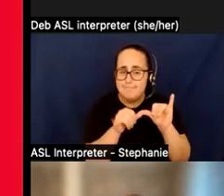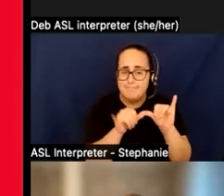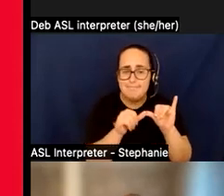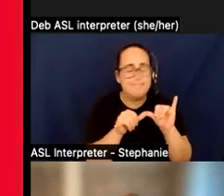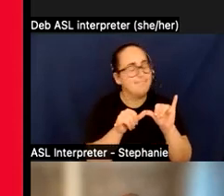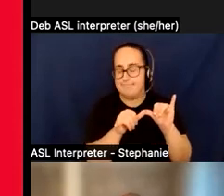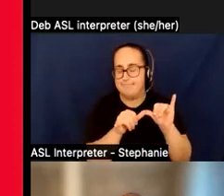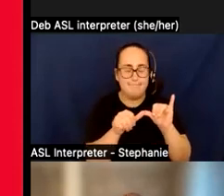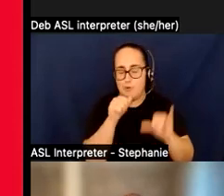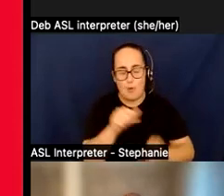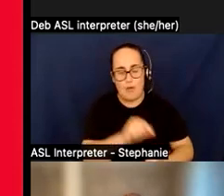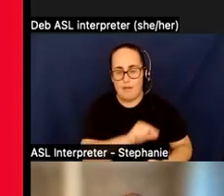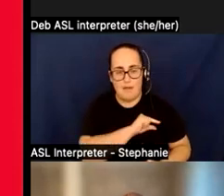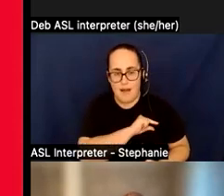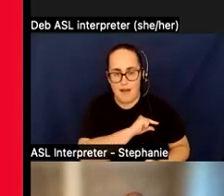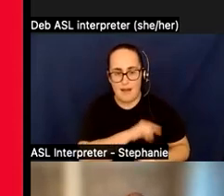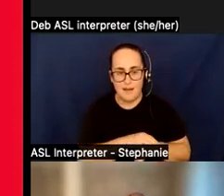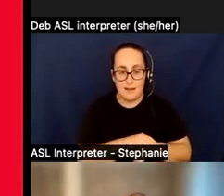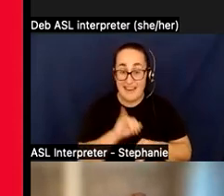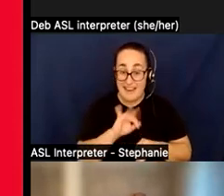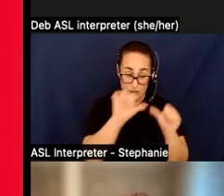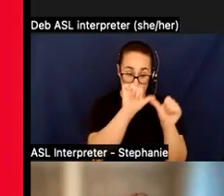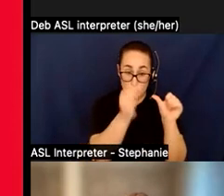if you're doing a sculpture and it has to be embedded in the ground so that it stands up